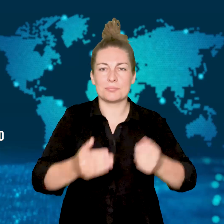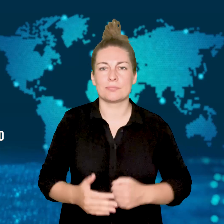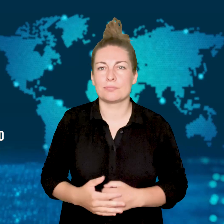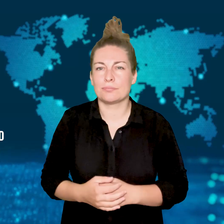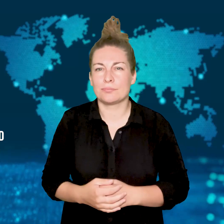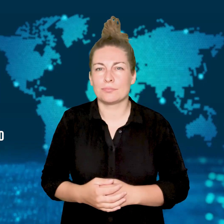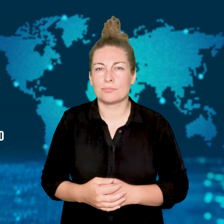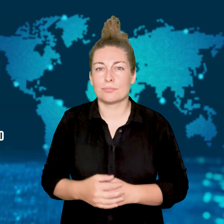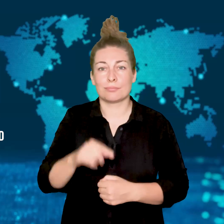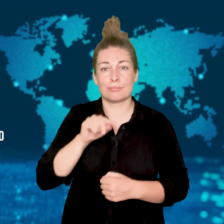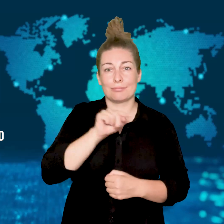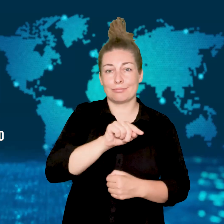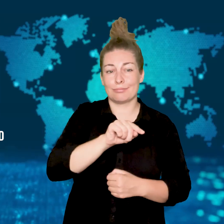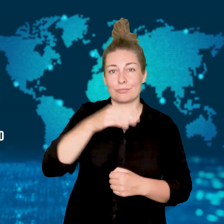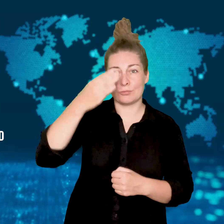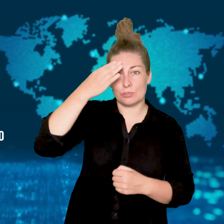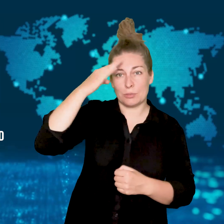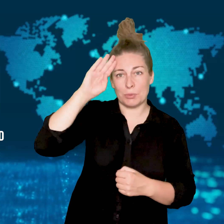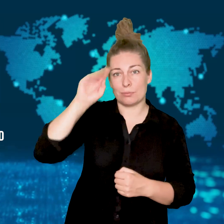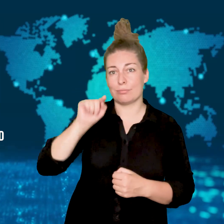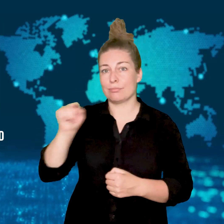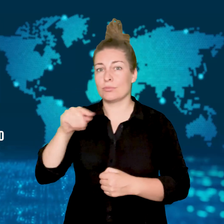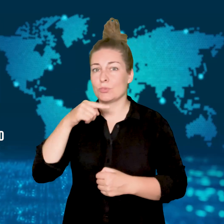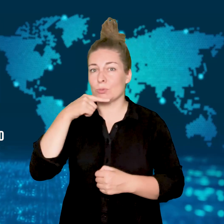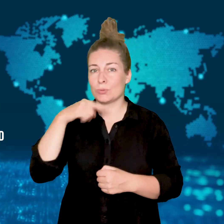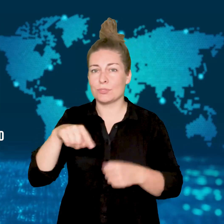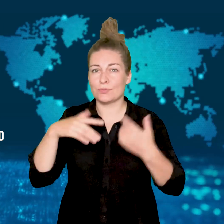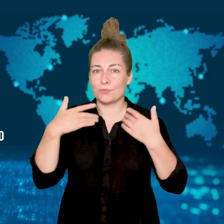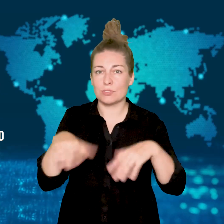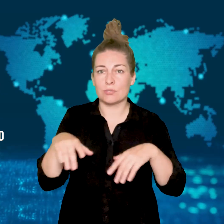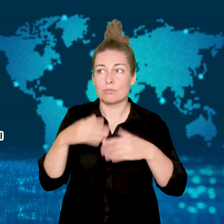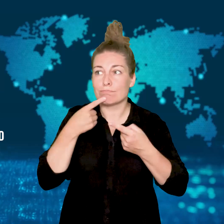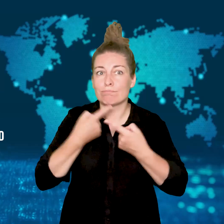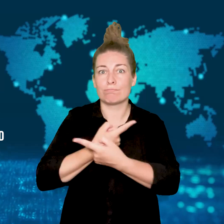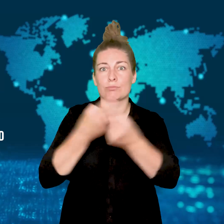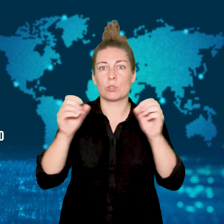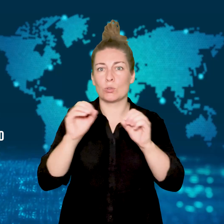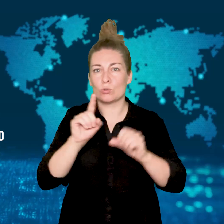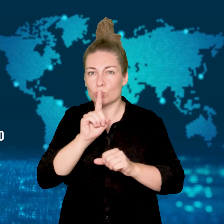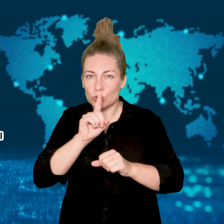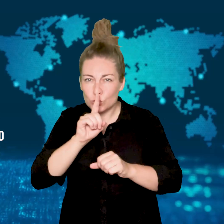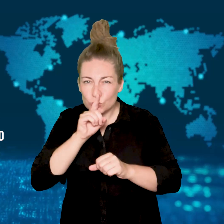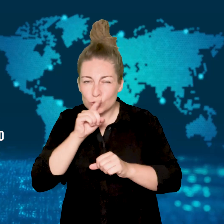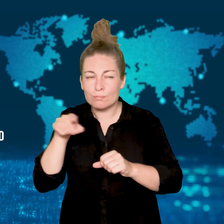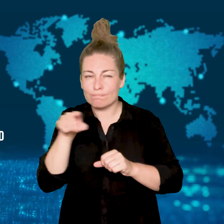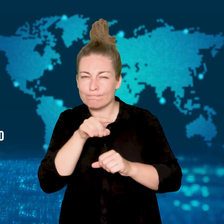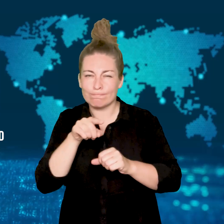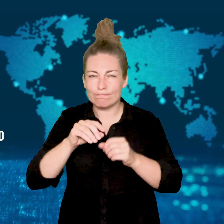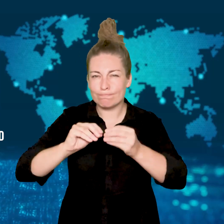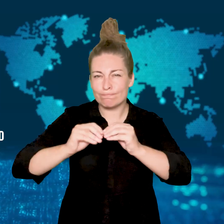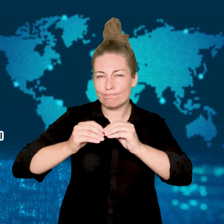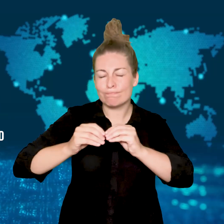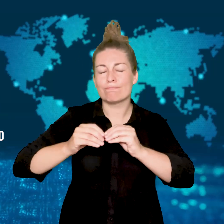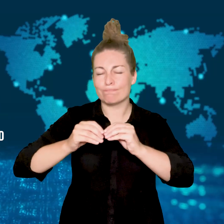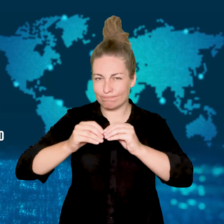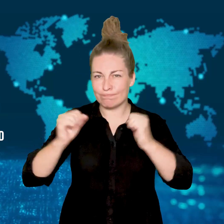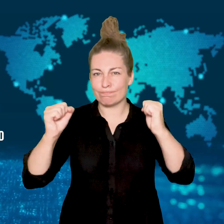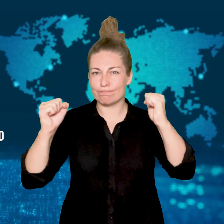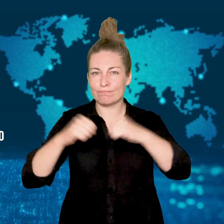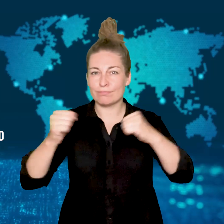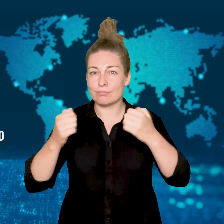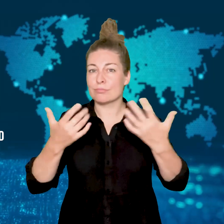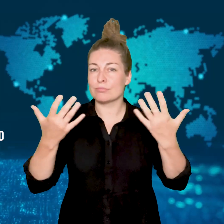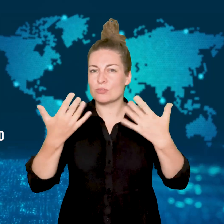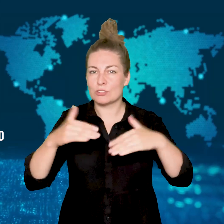A secret deal between the two countries allowed for